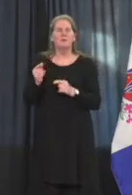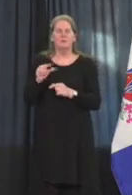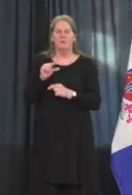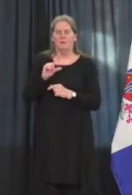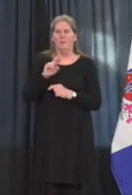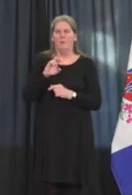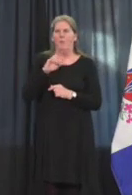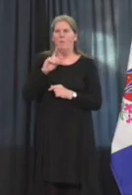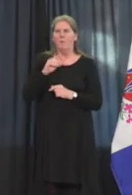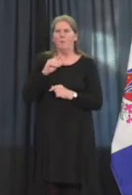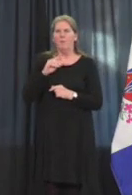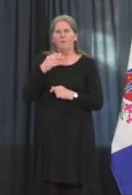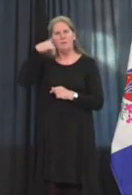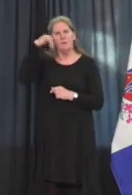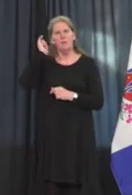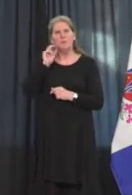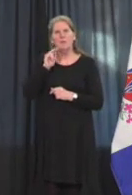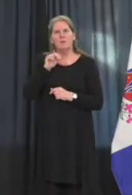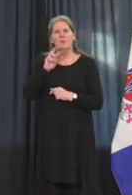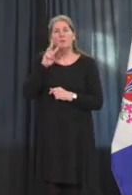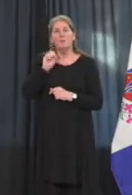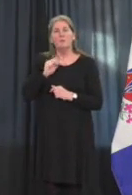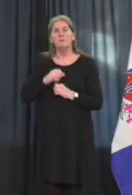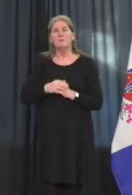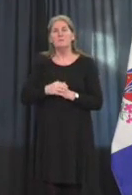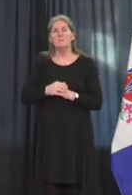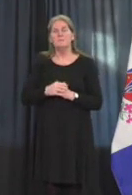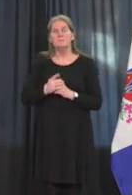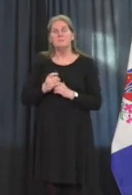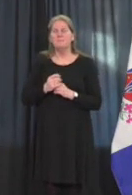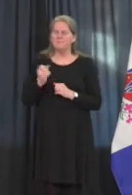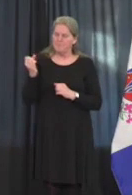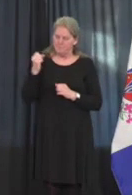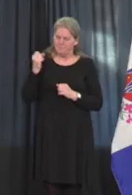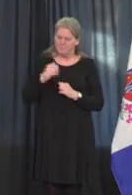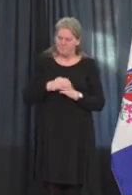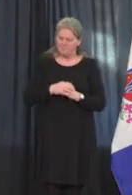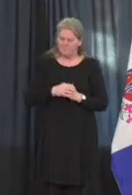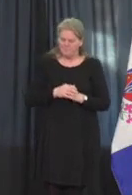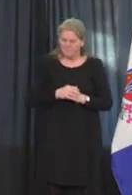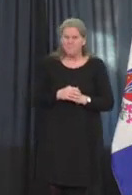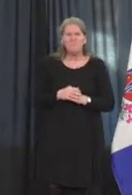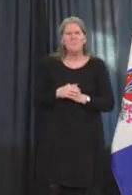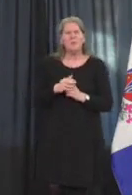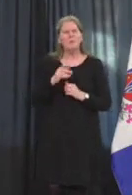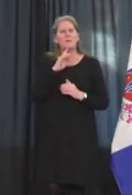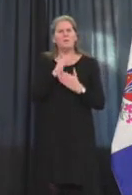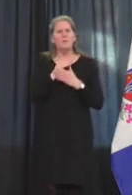YUKON NEWS. YES. THERE WAS TALK ABOUT PEOPLE VISITING THE TERRITORY HAVING TO